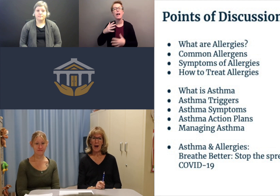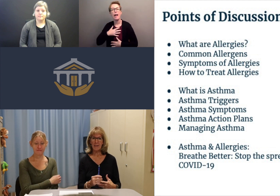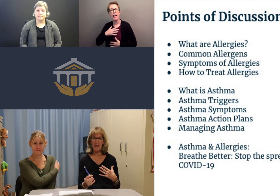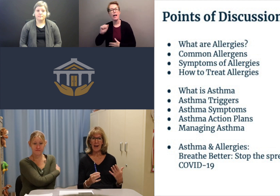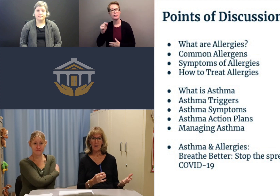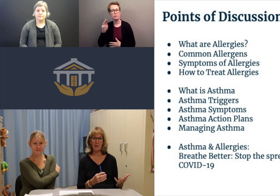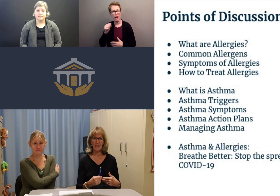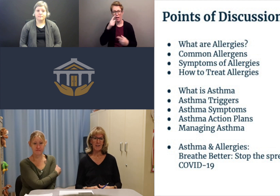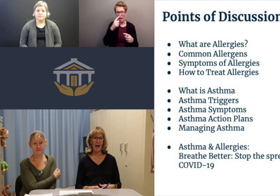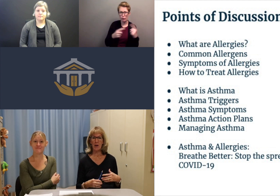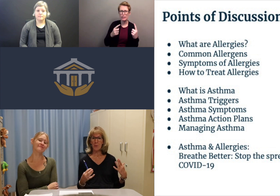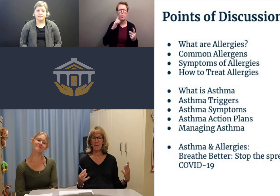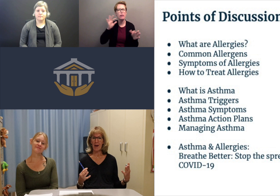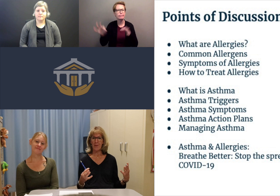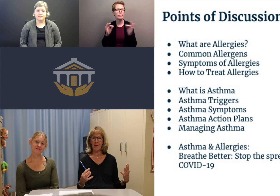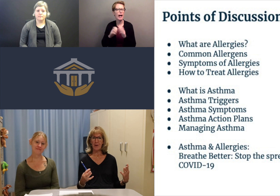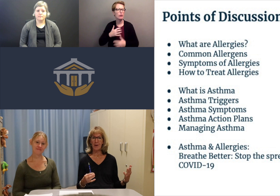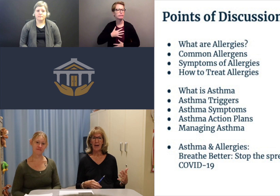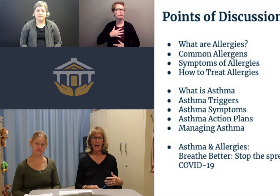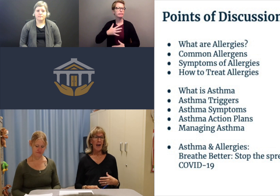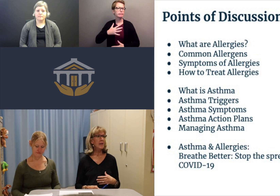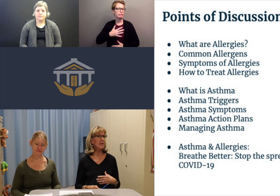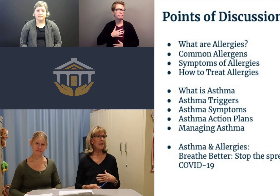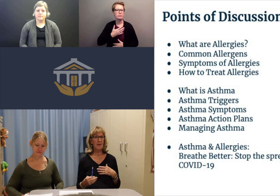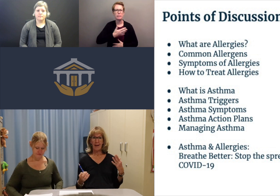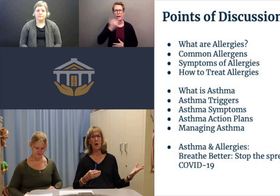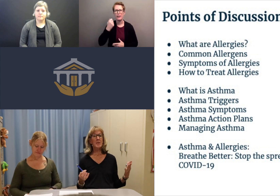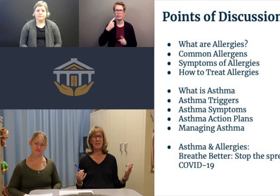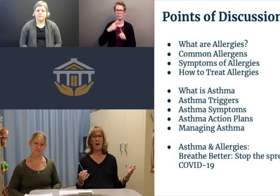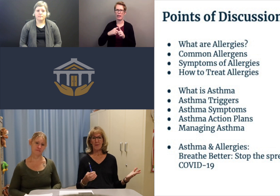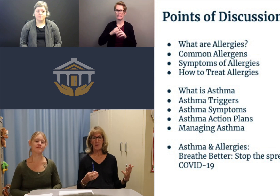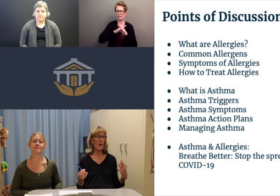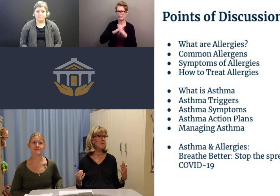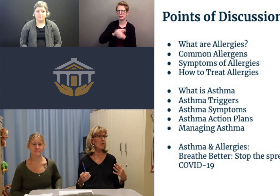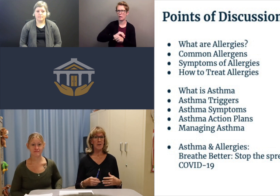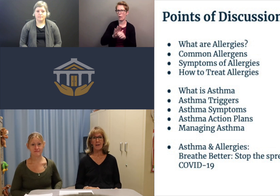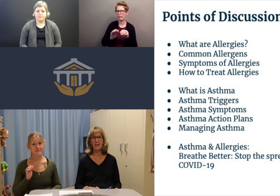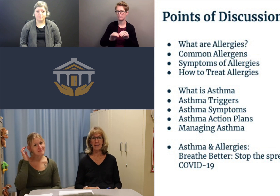asthma and allergies: how to breathe better and and to help stop the spread of COVID-19.